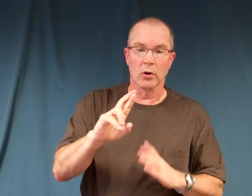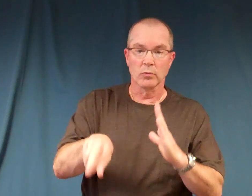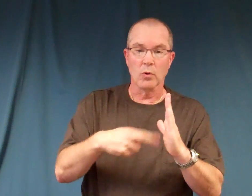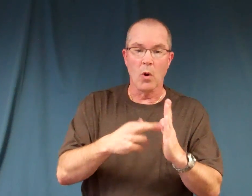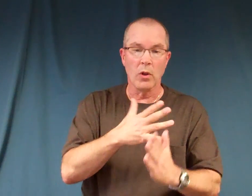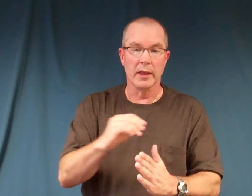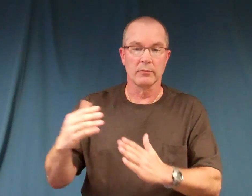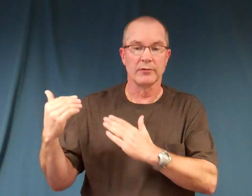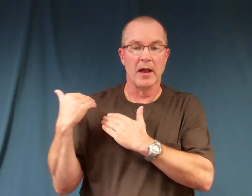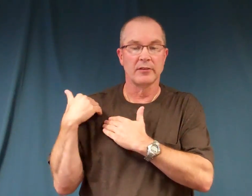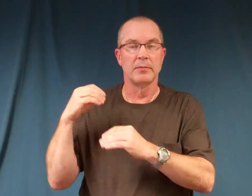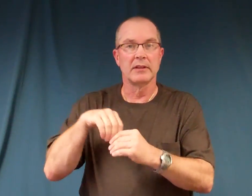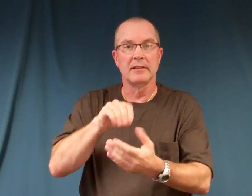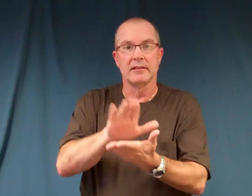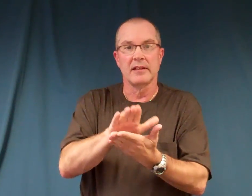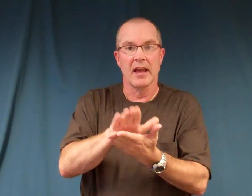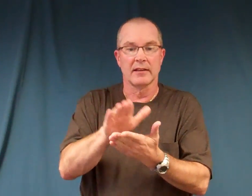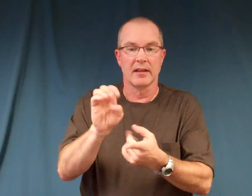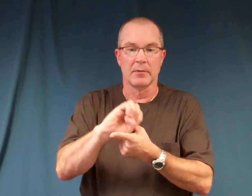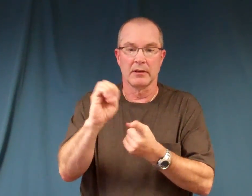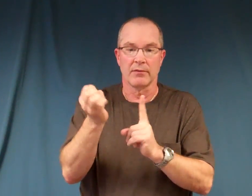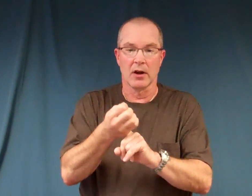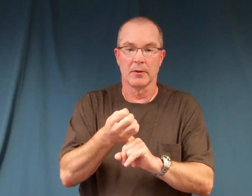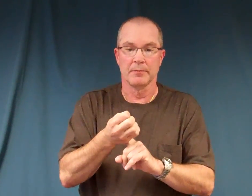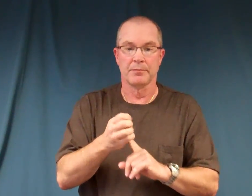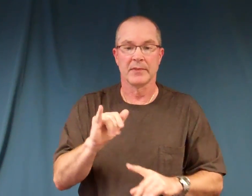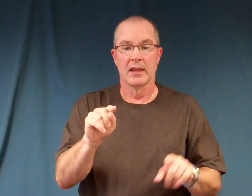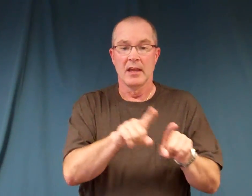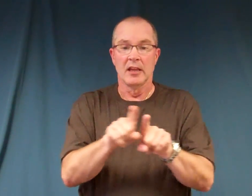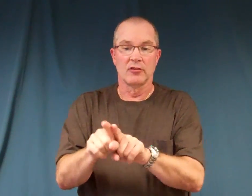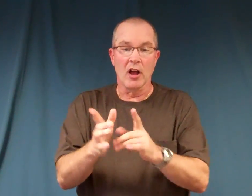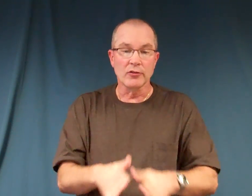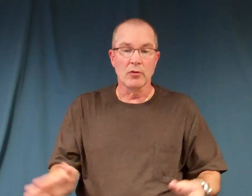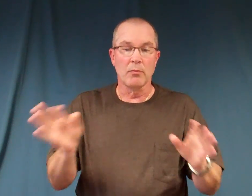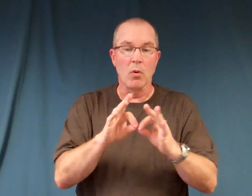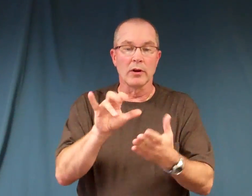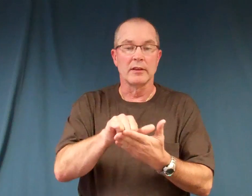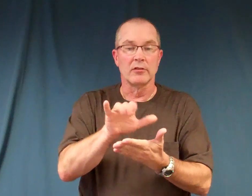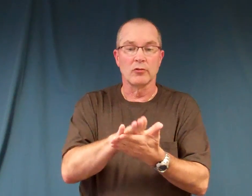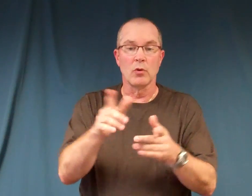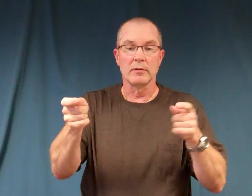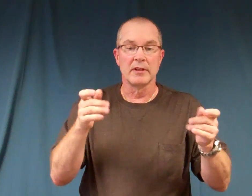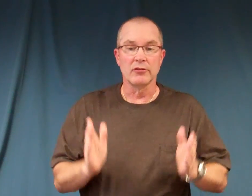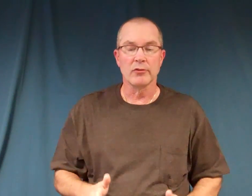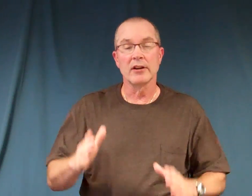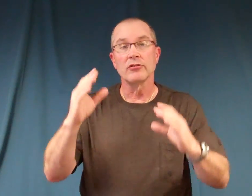her role and responsibilities in the academic environment. It’s also important that school